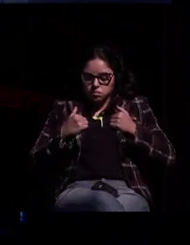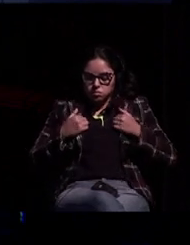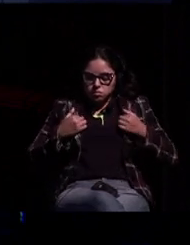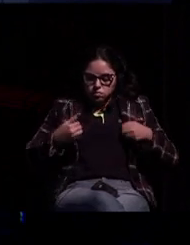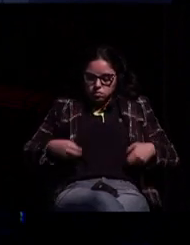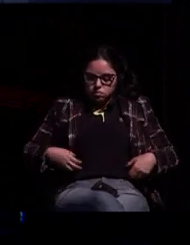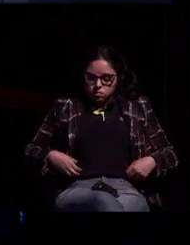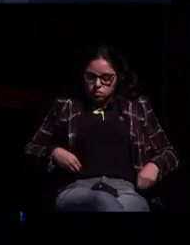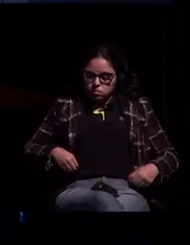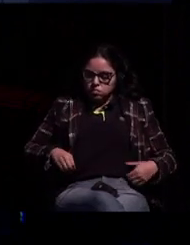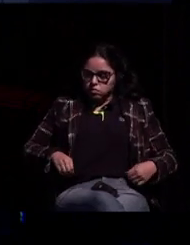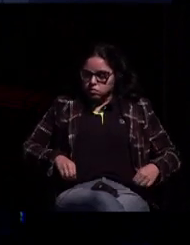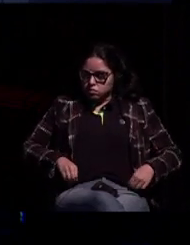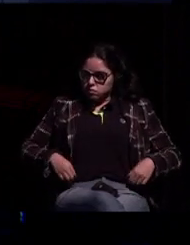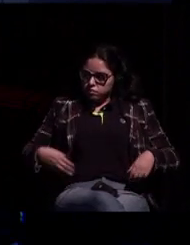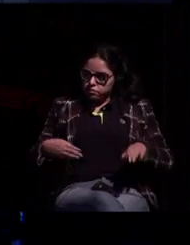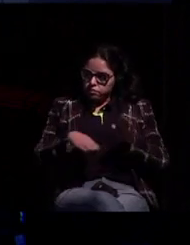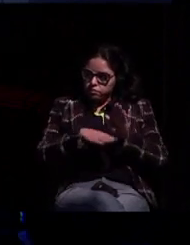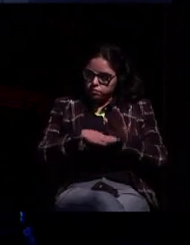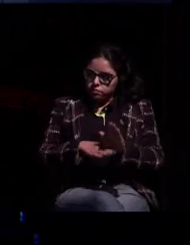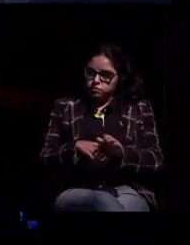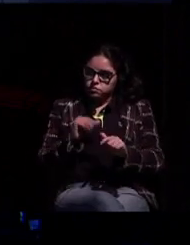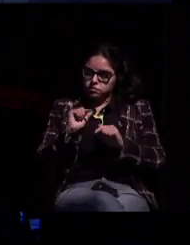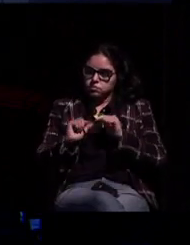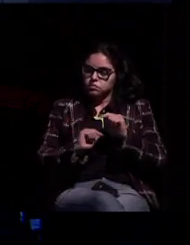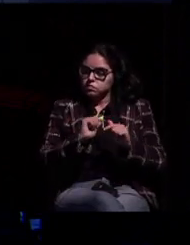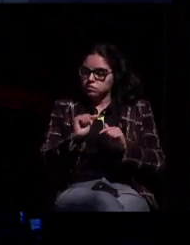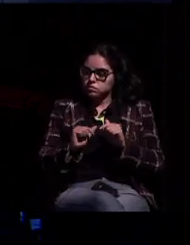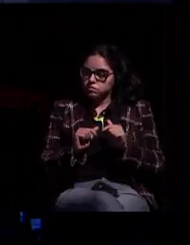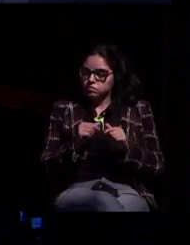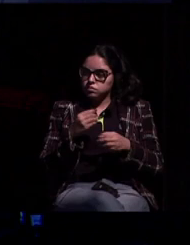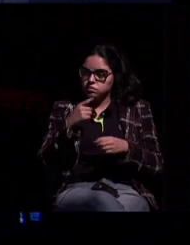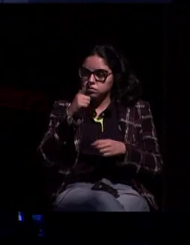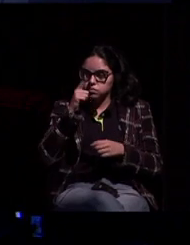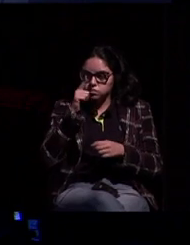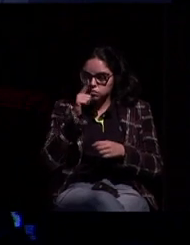to request consumers